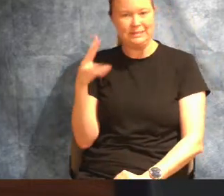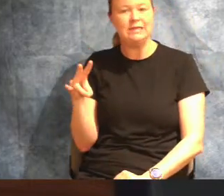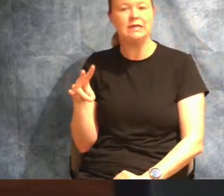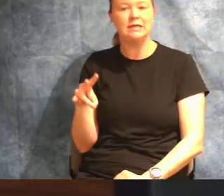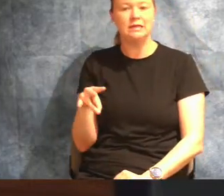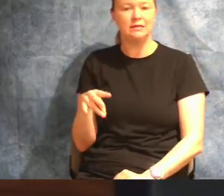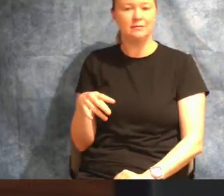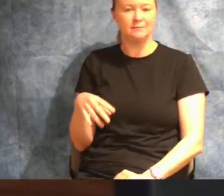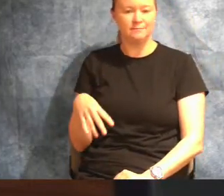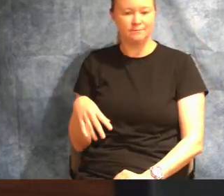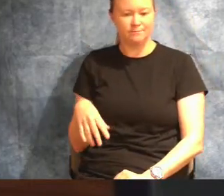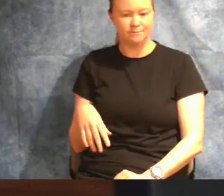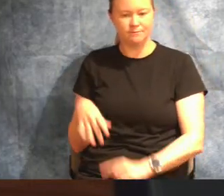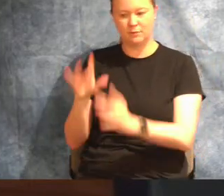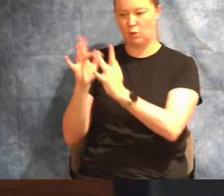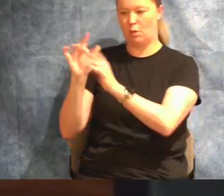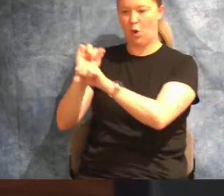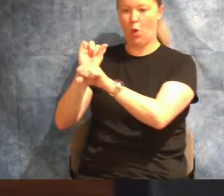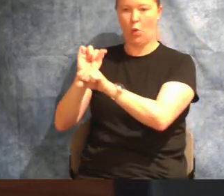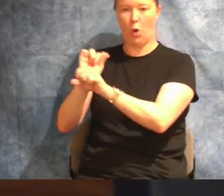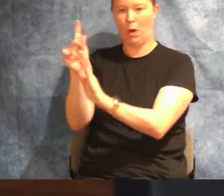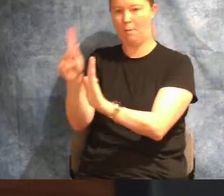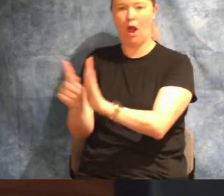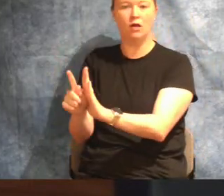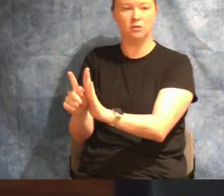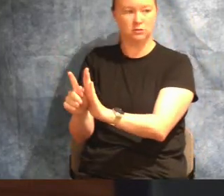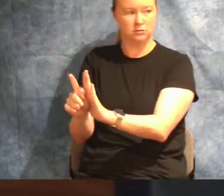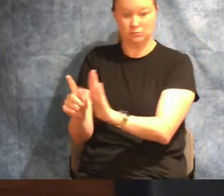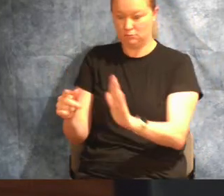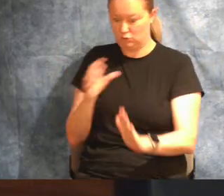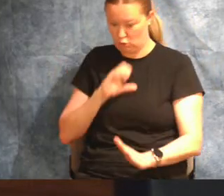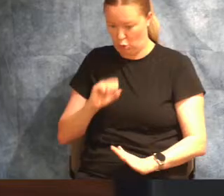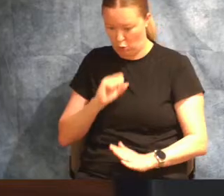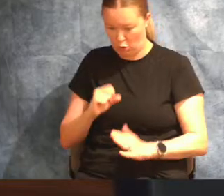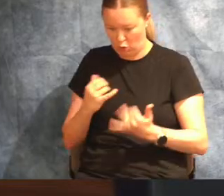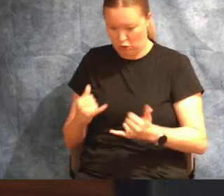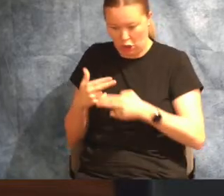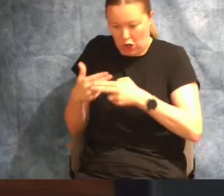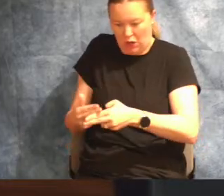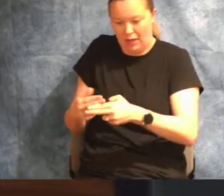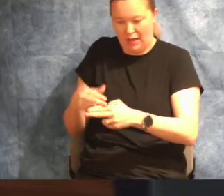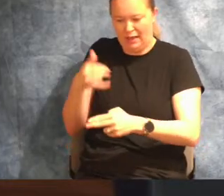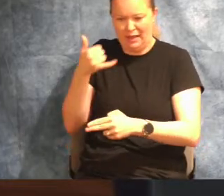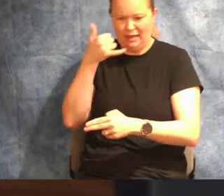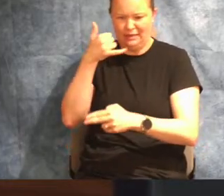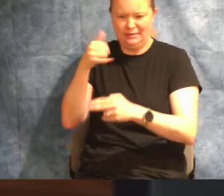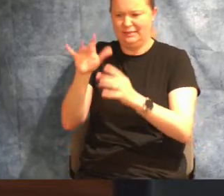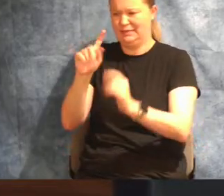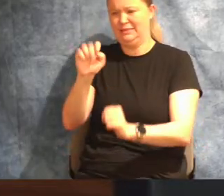our remote work policy is shows how old it is, is currently called the telecommuting program. Uh,